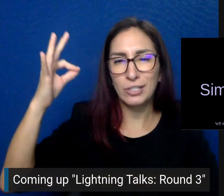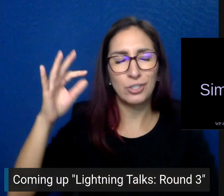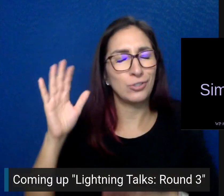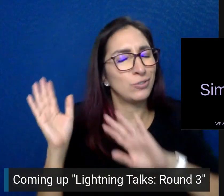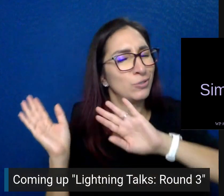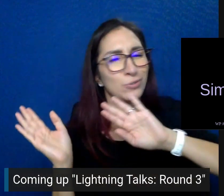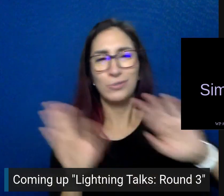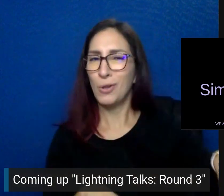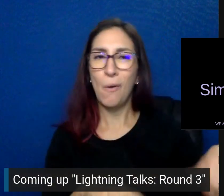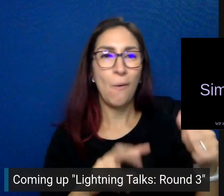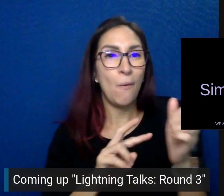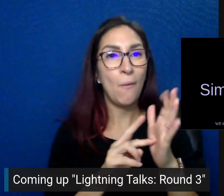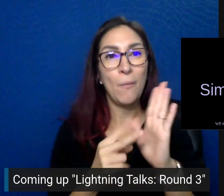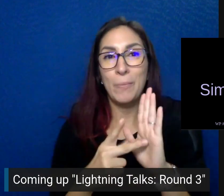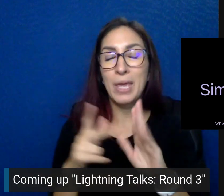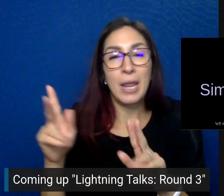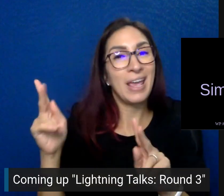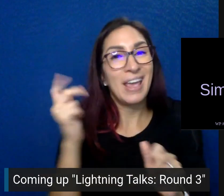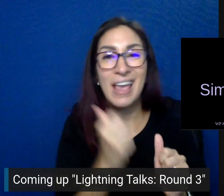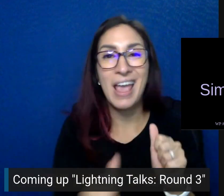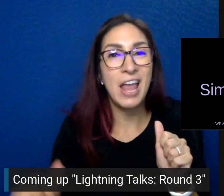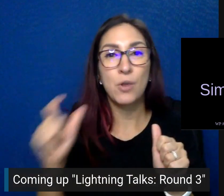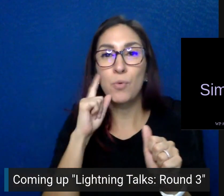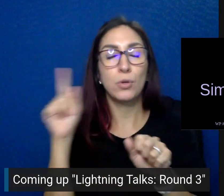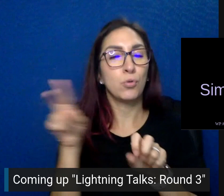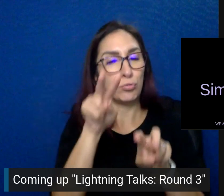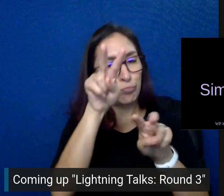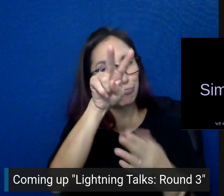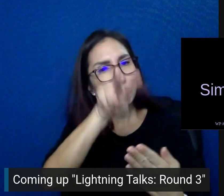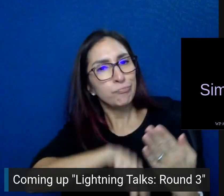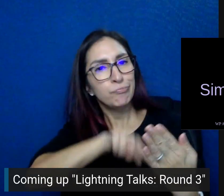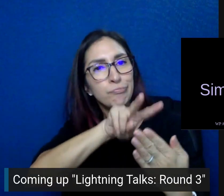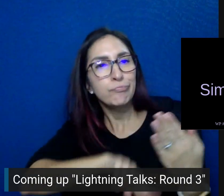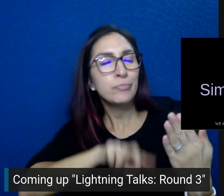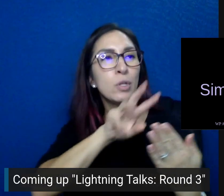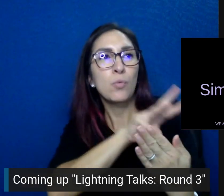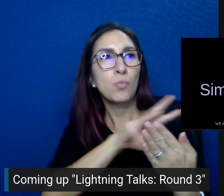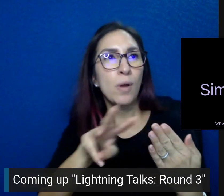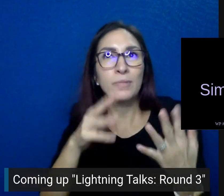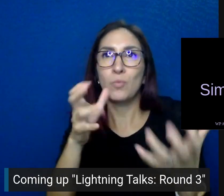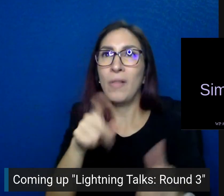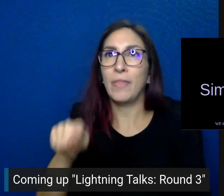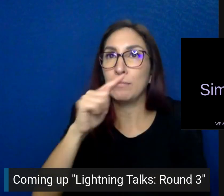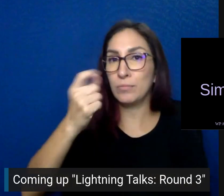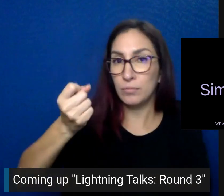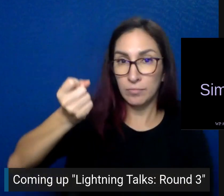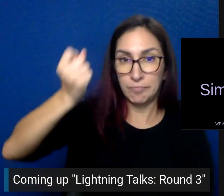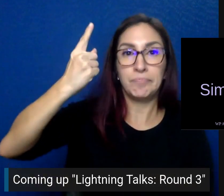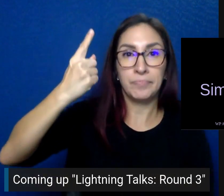who read the website to understand. You can think about it as how technical